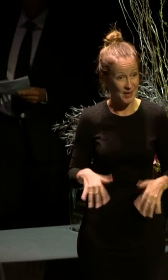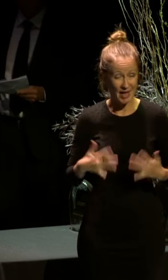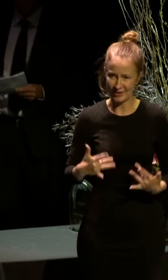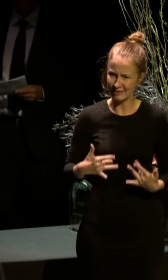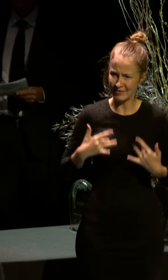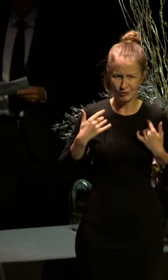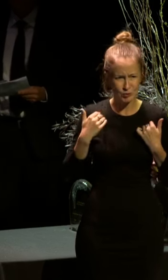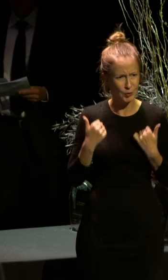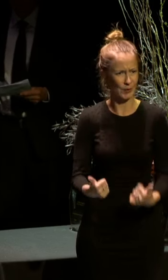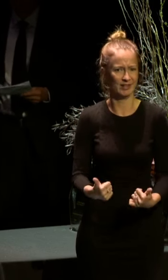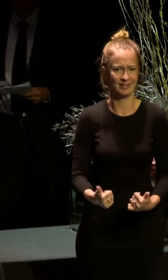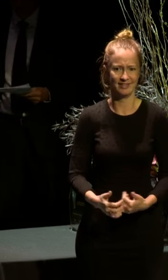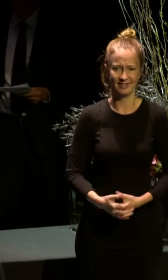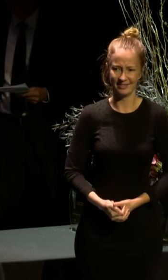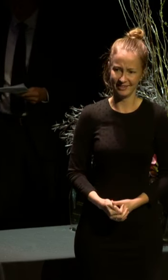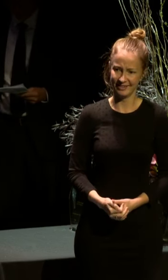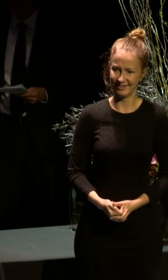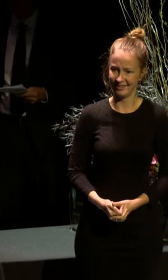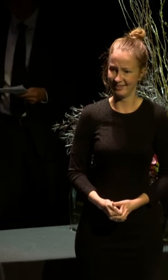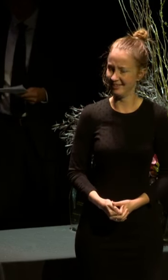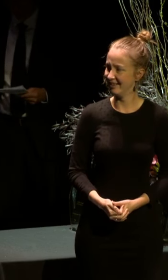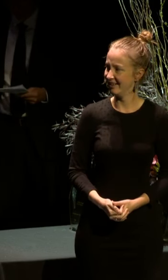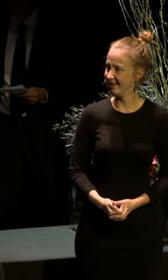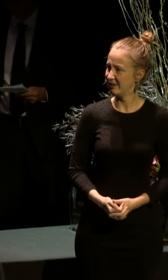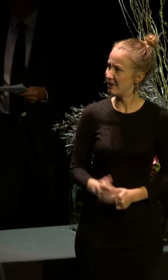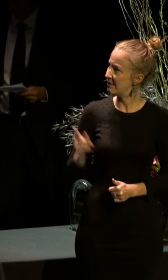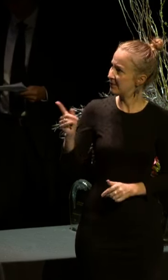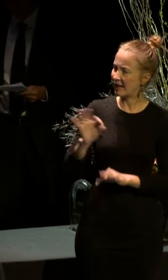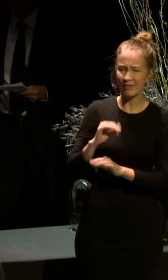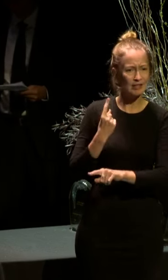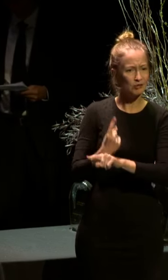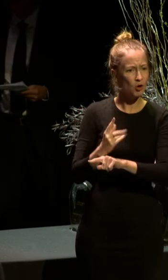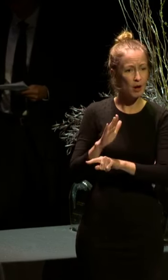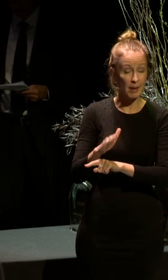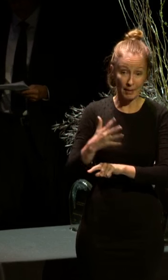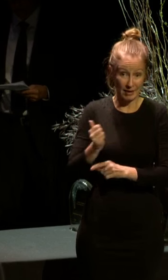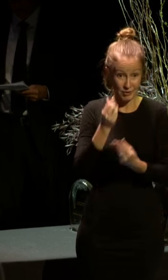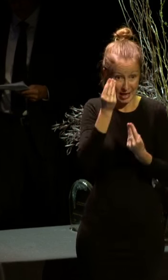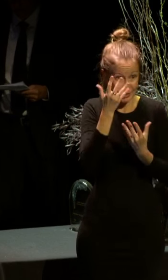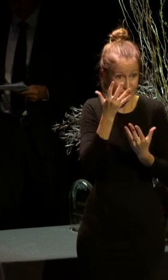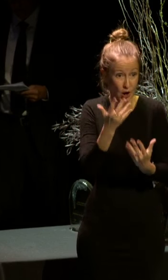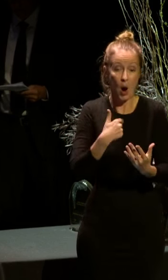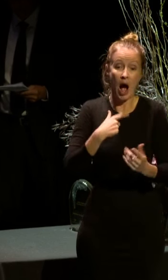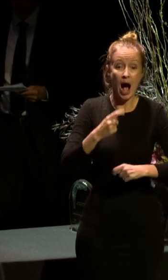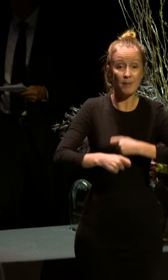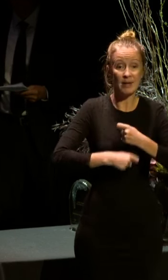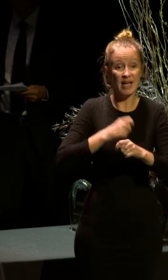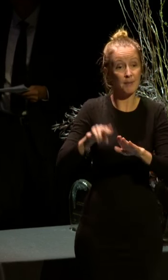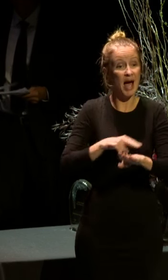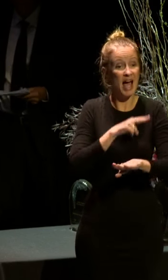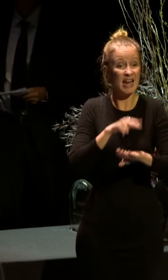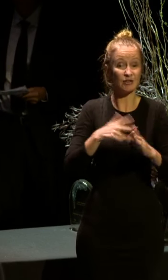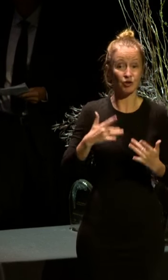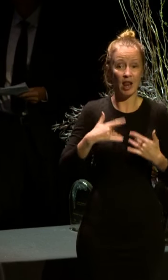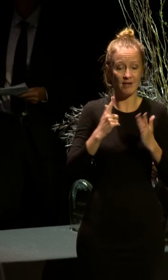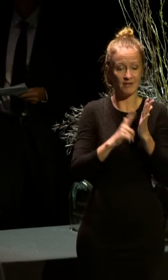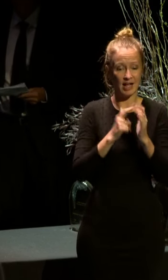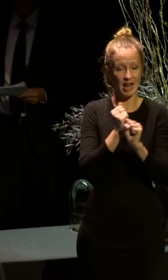I just feel like... I mean, they didn't mention on there, but I have to tell you, I just became a national Living Legend for the National Live Music Awards too.